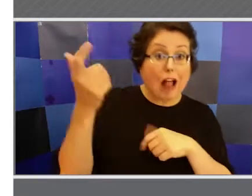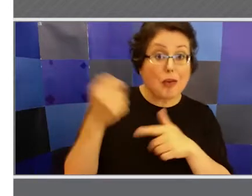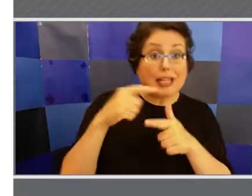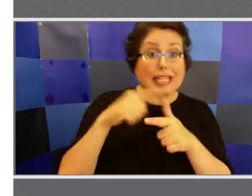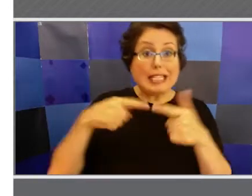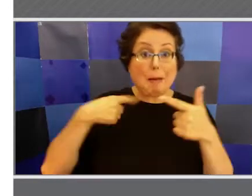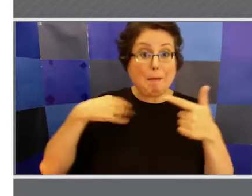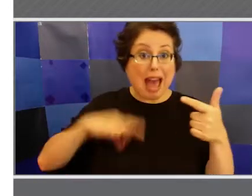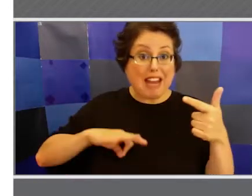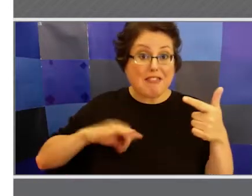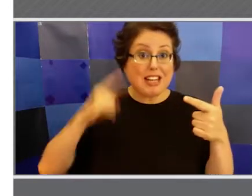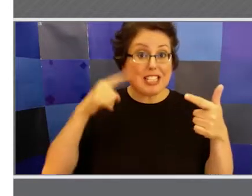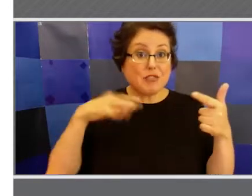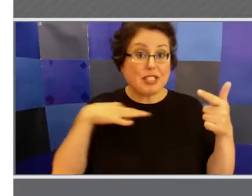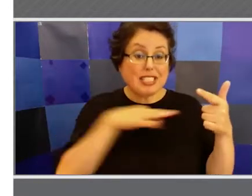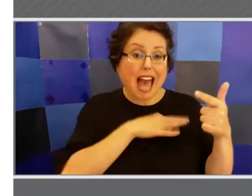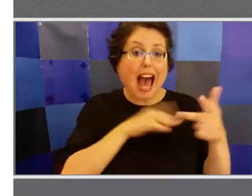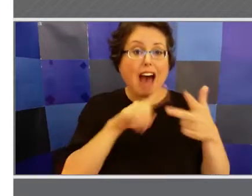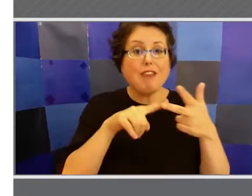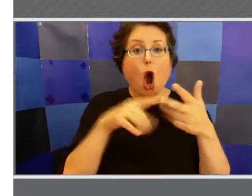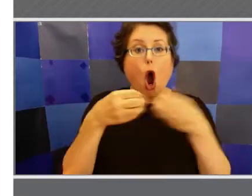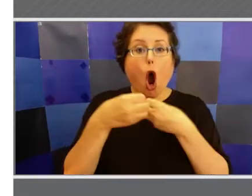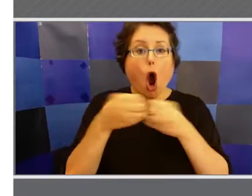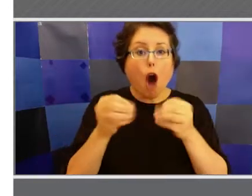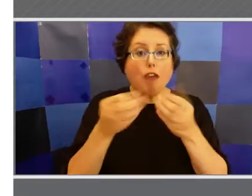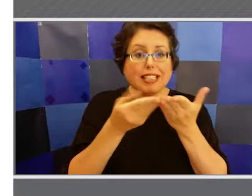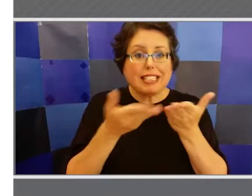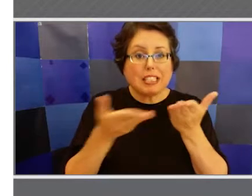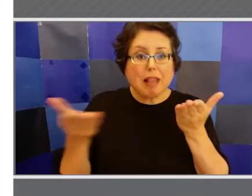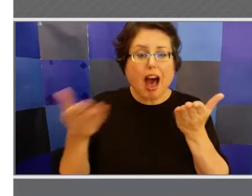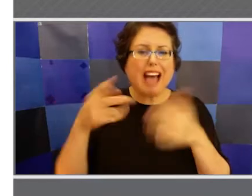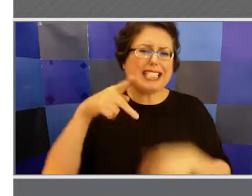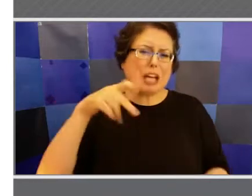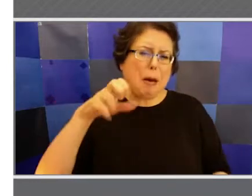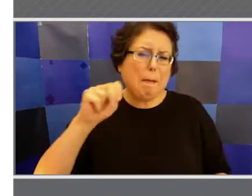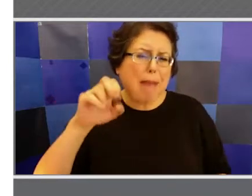things like office supplies this record we pay for pens.